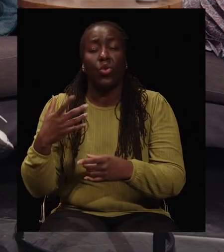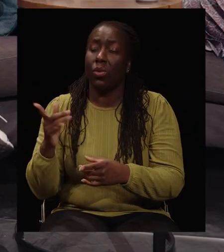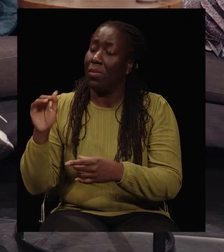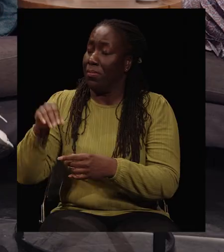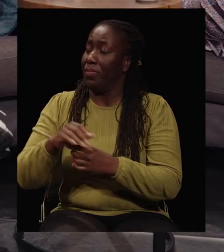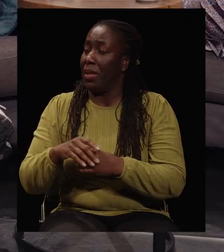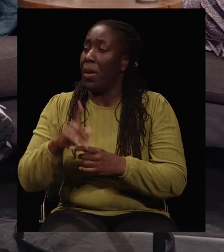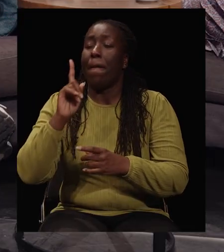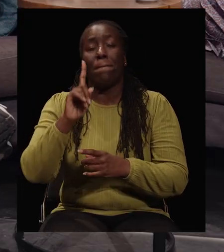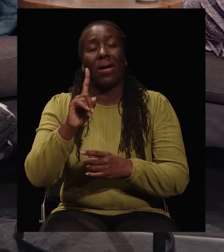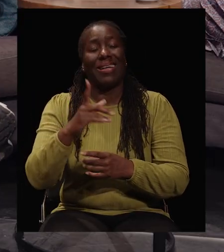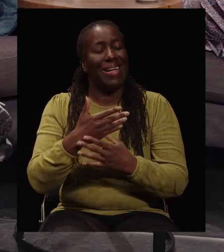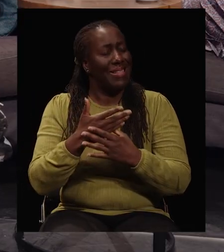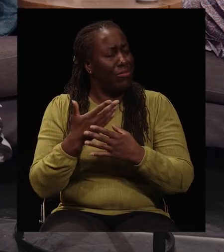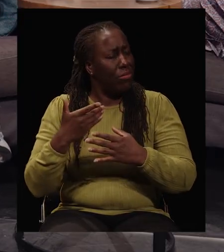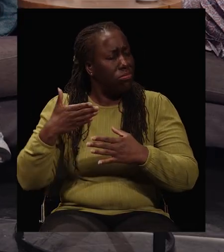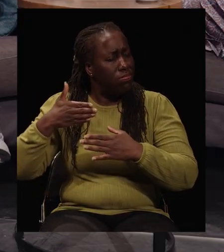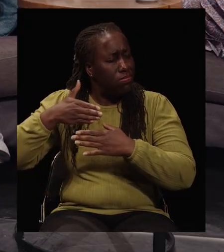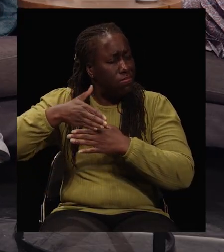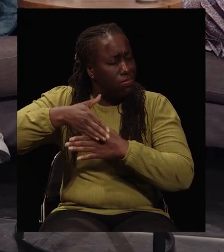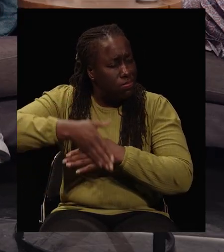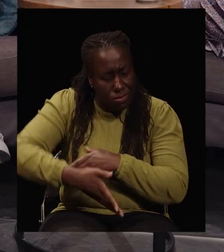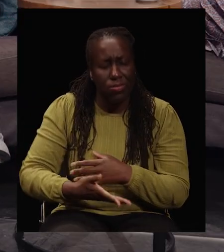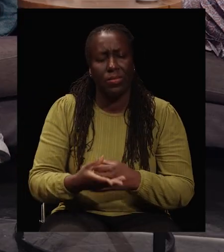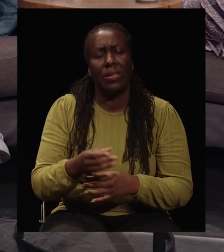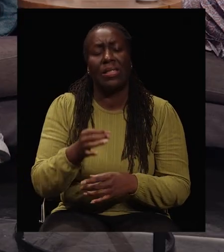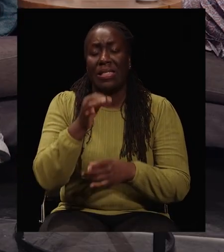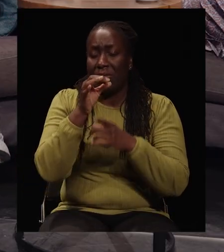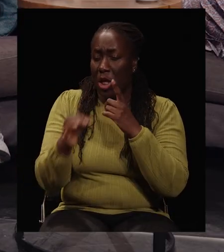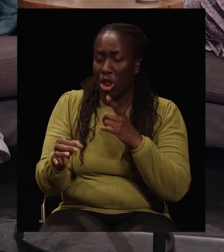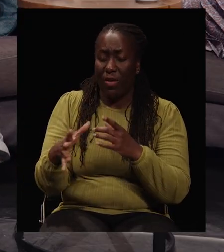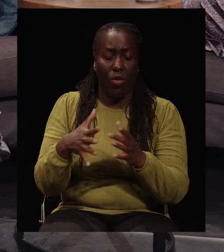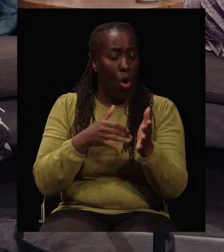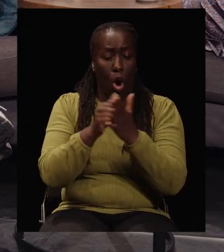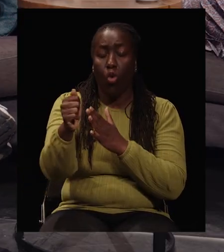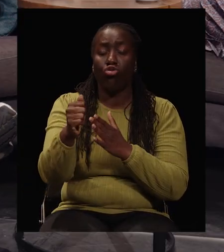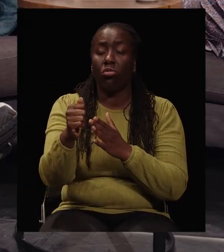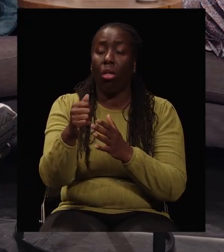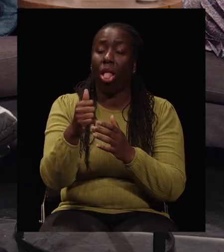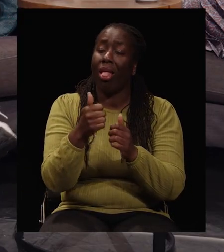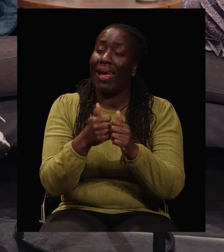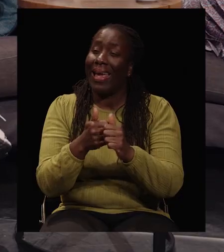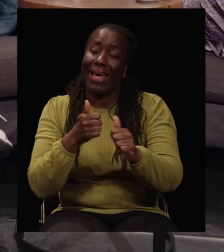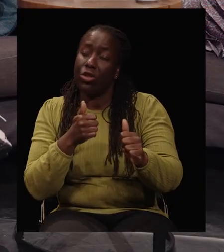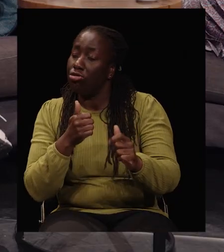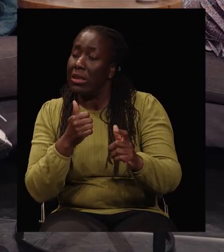And I think particularly for cultural industries, they're not really like industries.